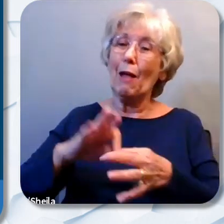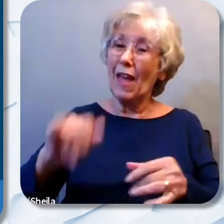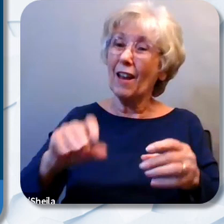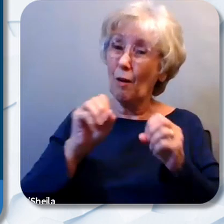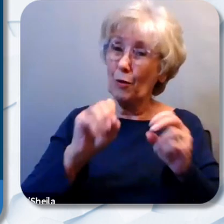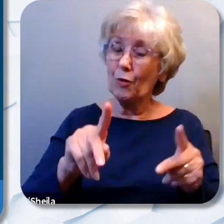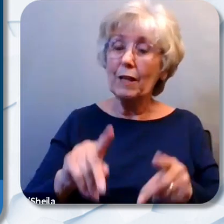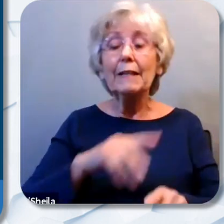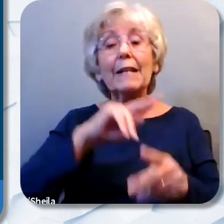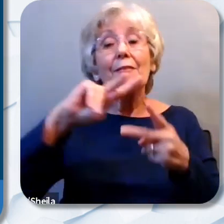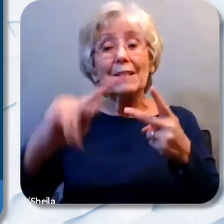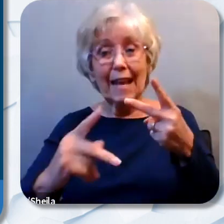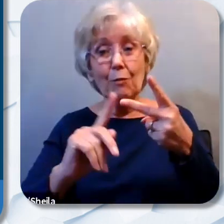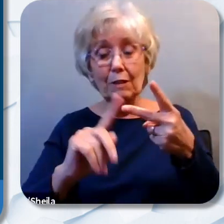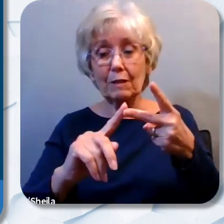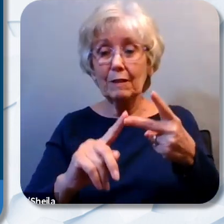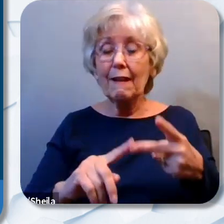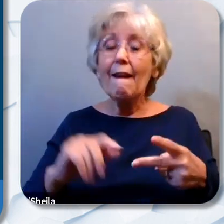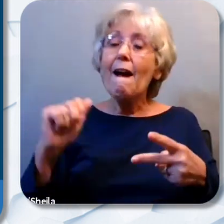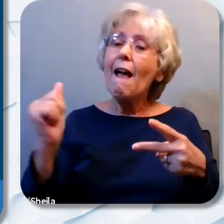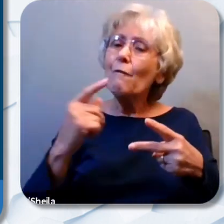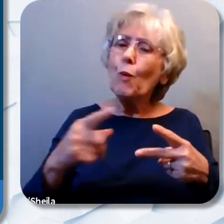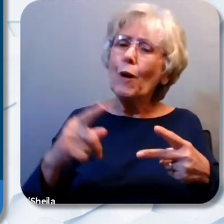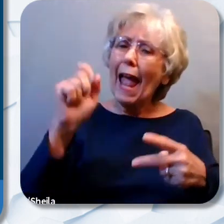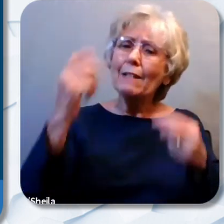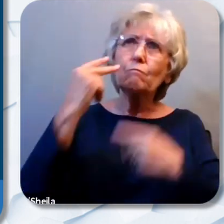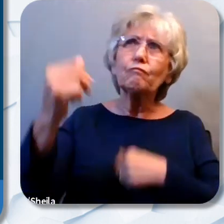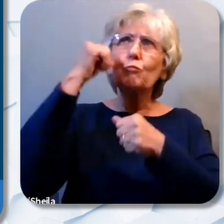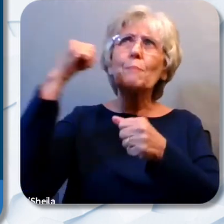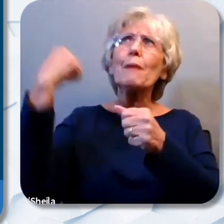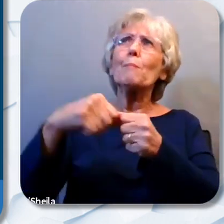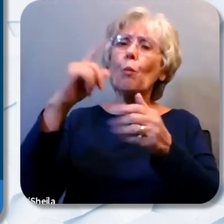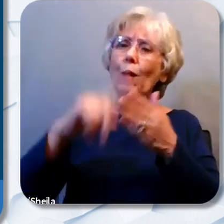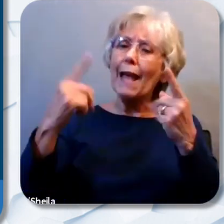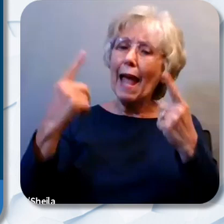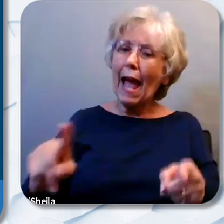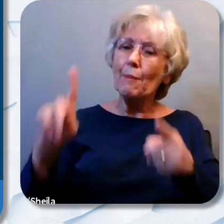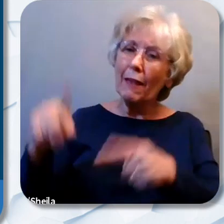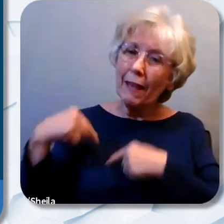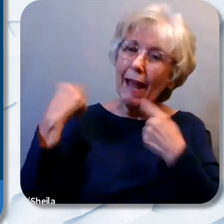needs to memorialize exactly what has happened in the last 10 years with tk in their own district.